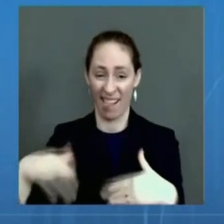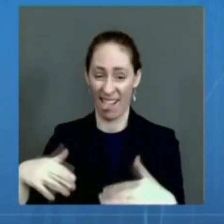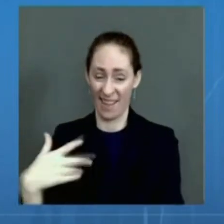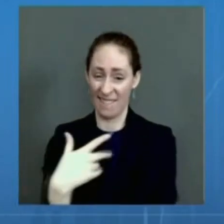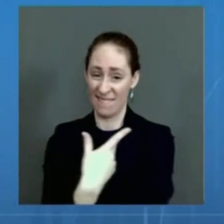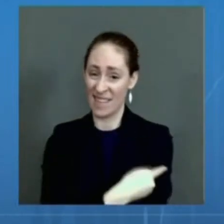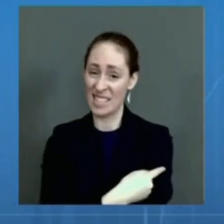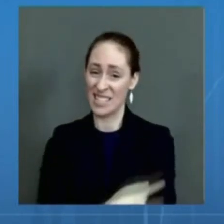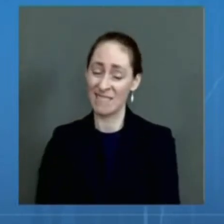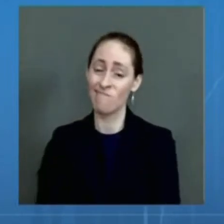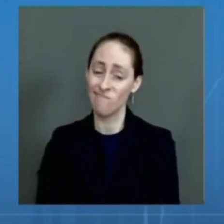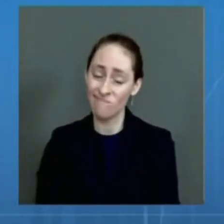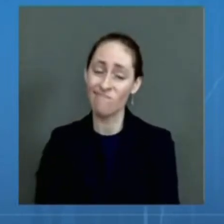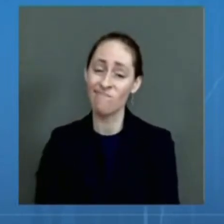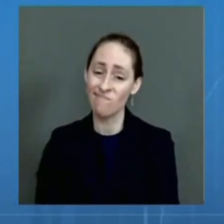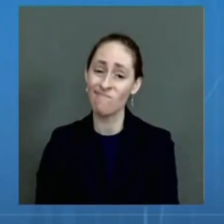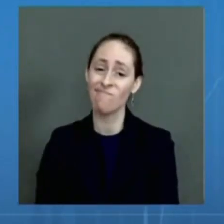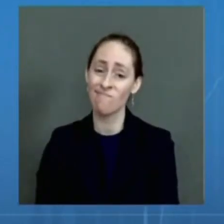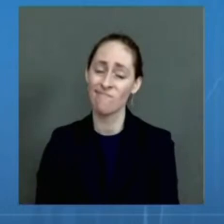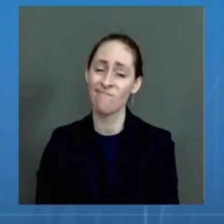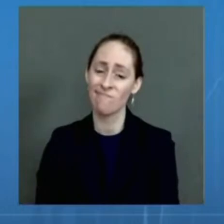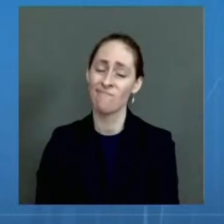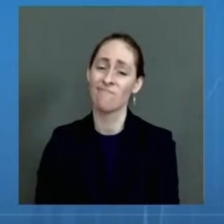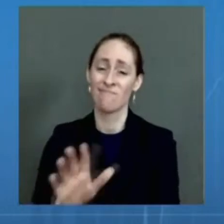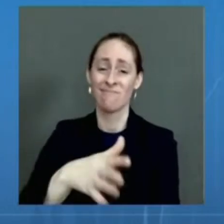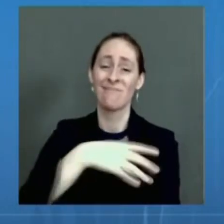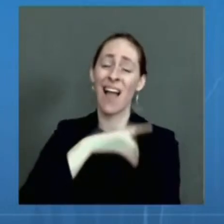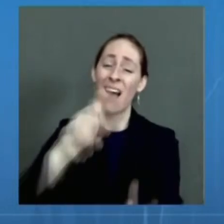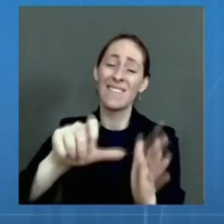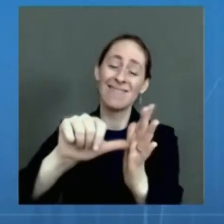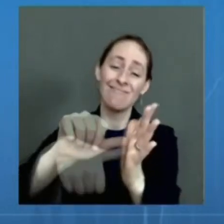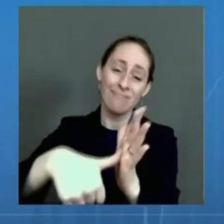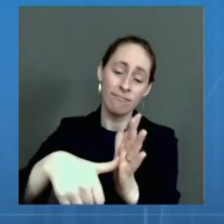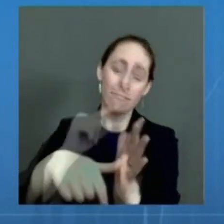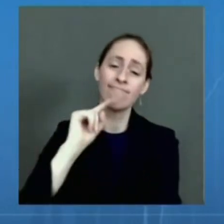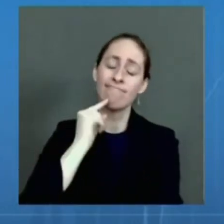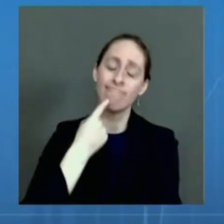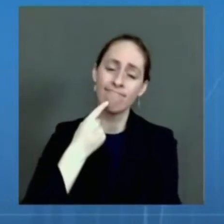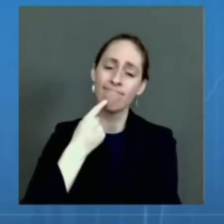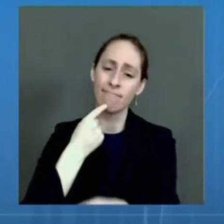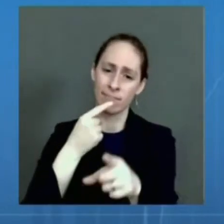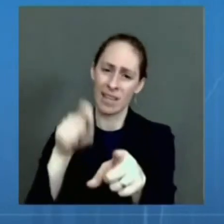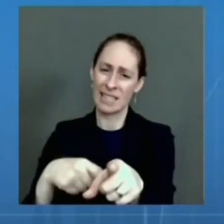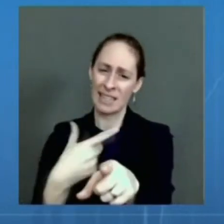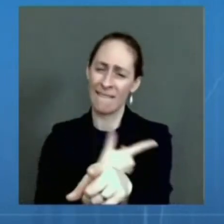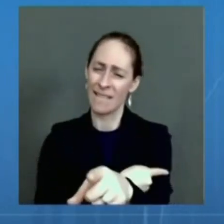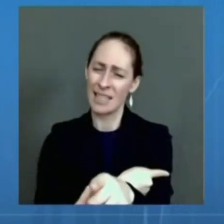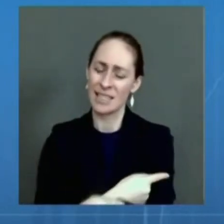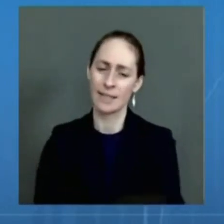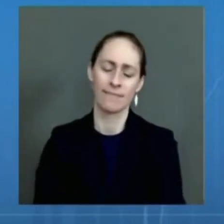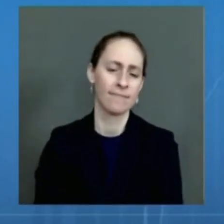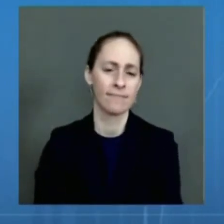ACTION. SO I'LL SAY IT ONCE MORE GET VACCINATED. WITH THAT I'LL TURN IT OVER TO